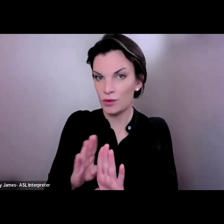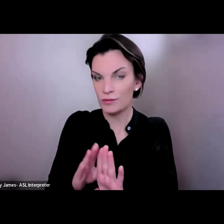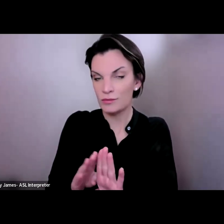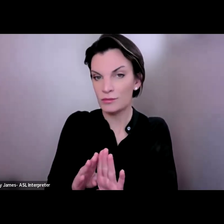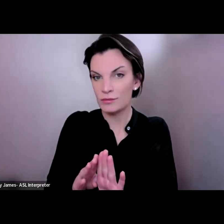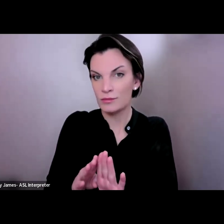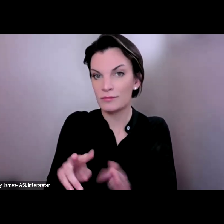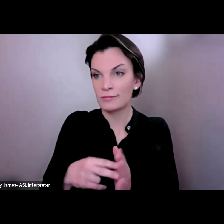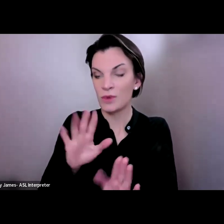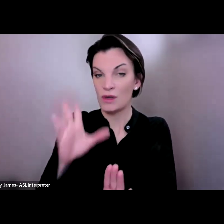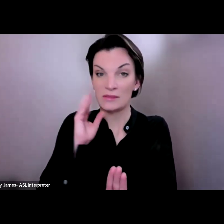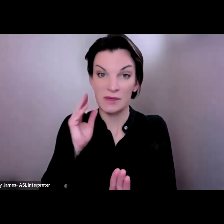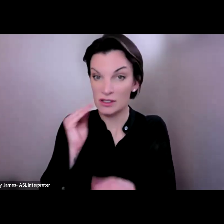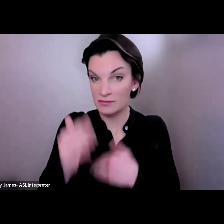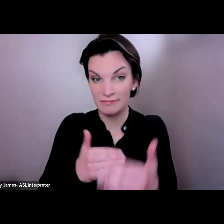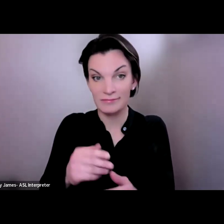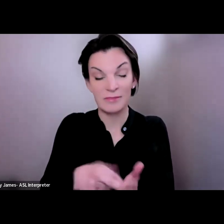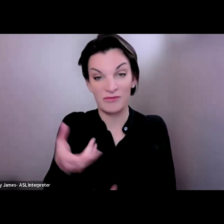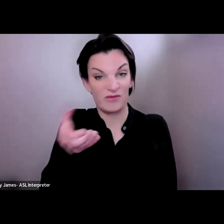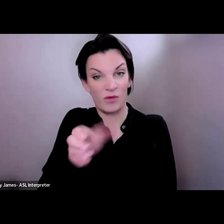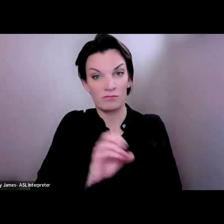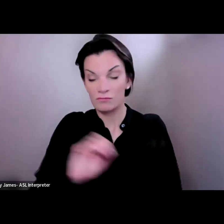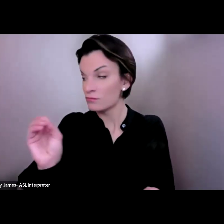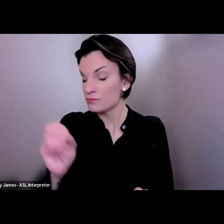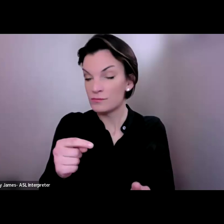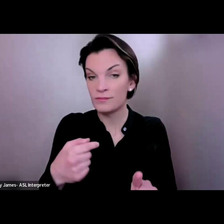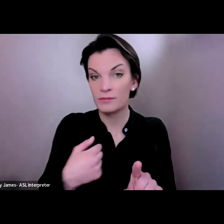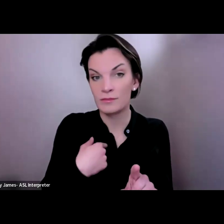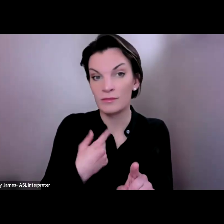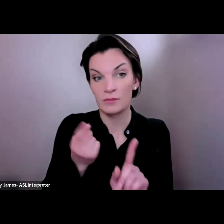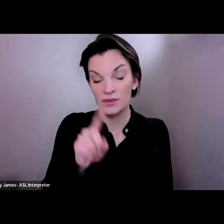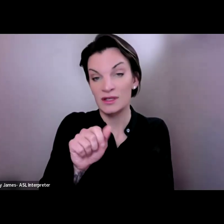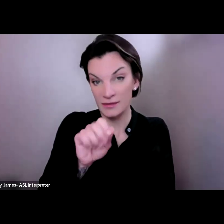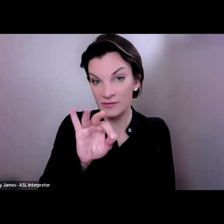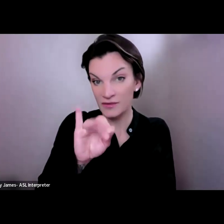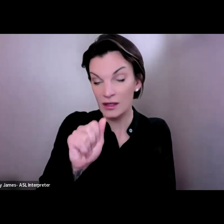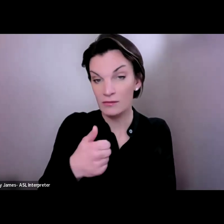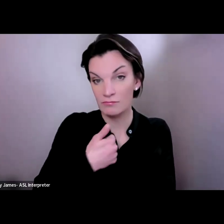what they may. They aren't forced to be there. I actually went to a FIA myself during a pretty hard